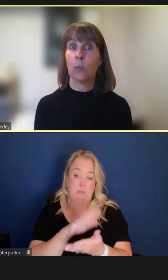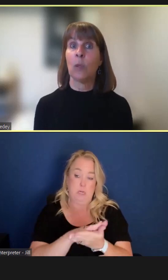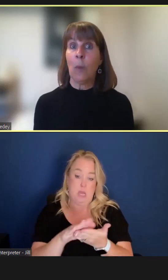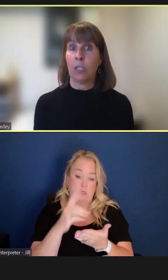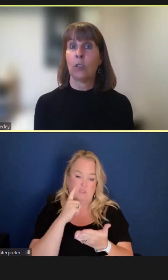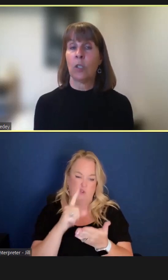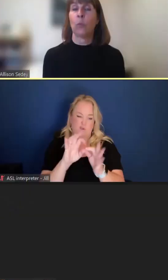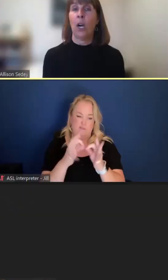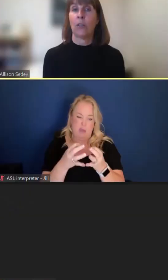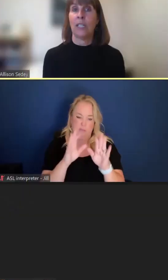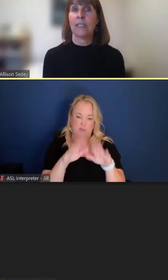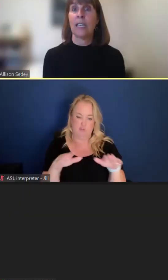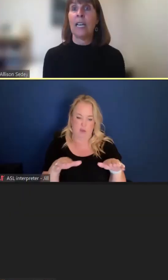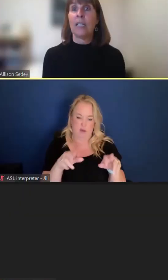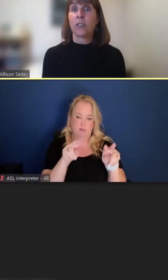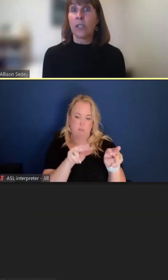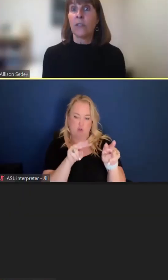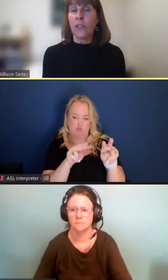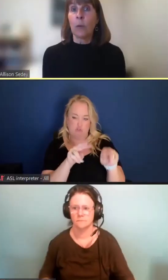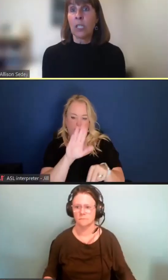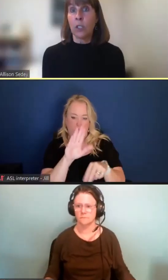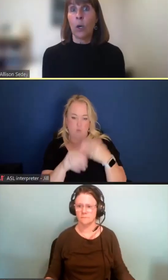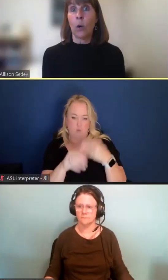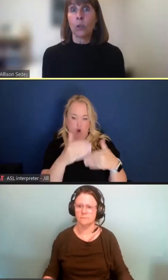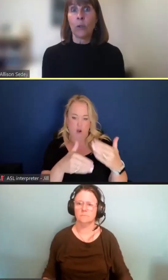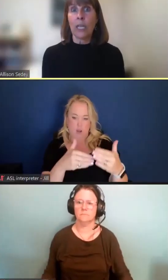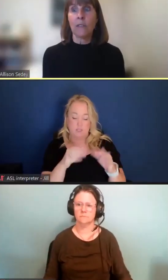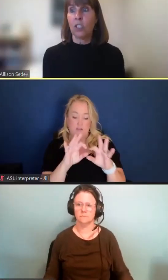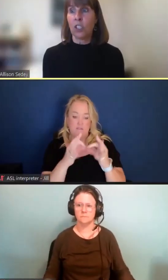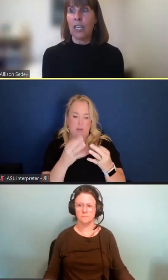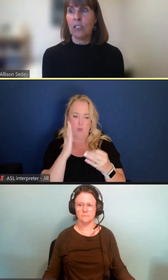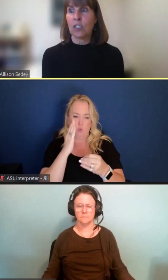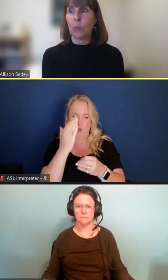monitoring progress so that the family knows do I have to change some of my